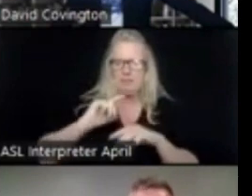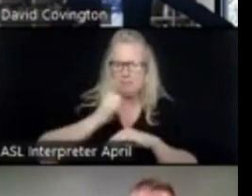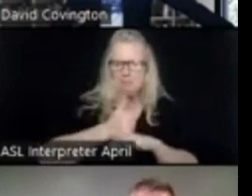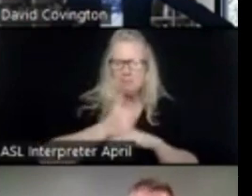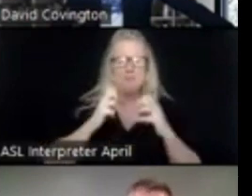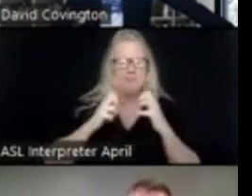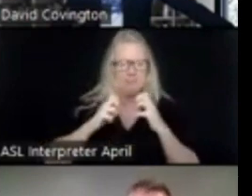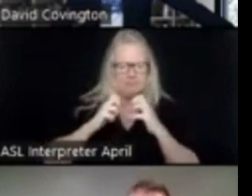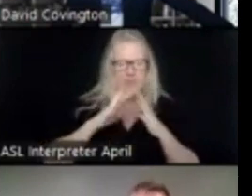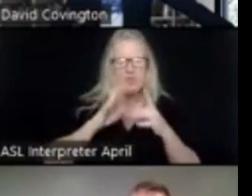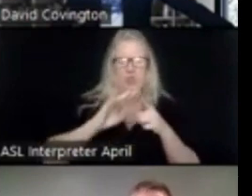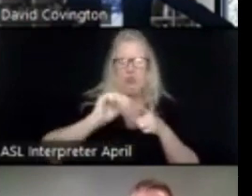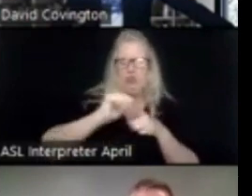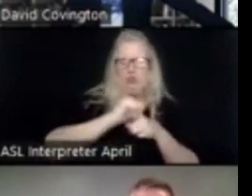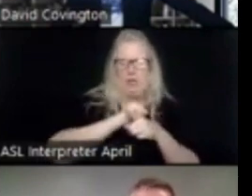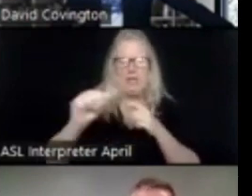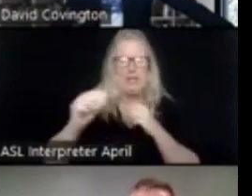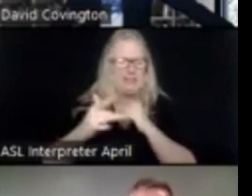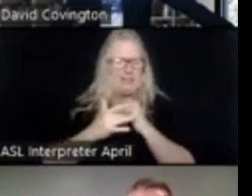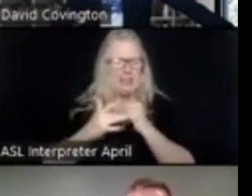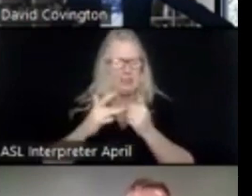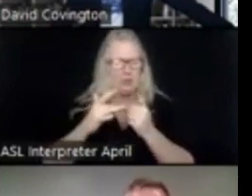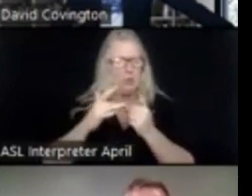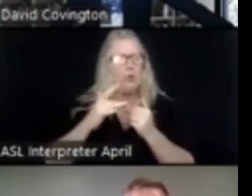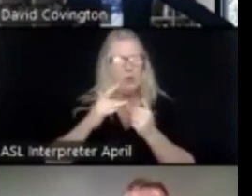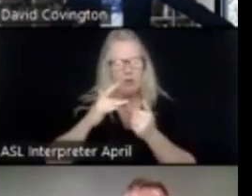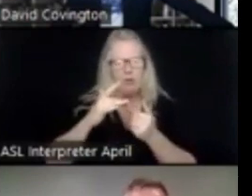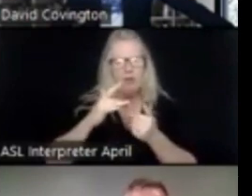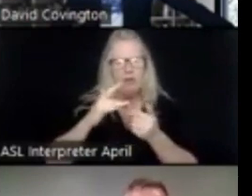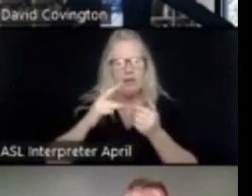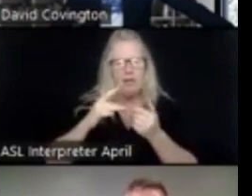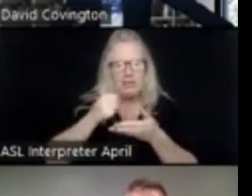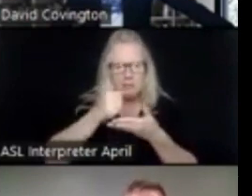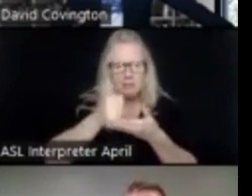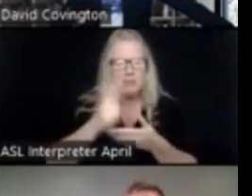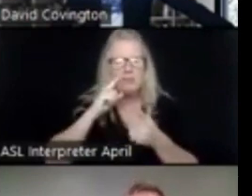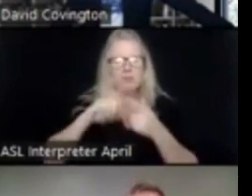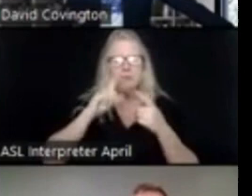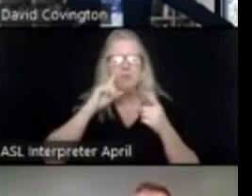TECHNICAL ASSISTANCE CENTER THAT IS FOCUSING ON CRISIS SERVICES.